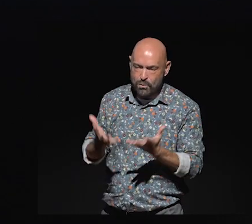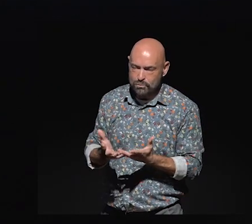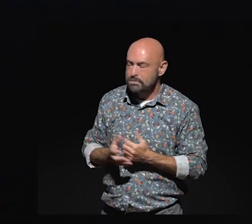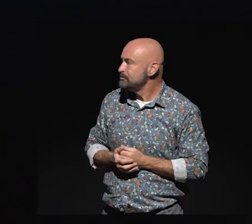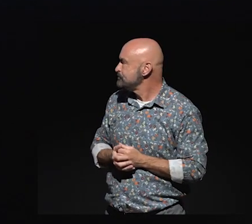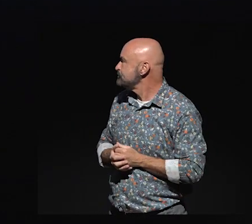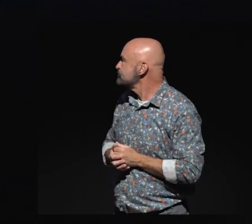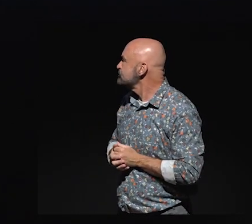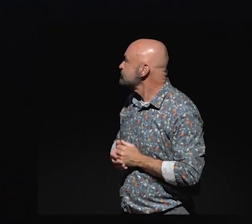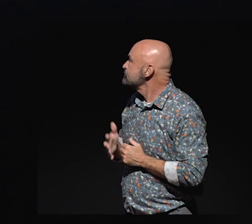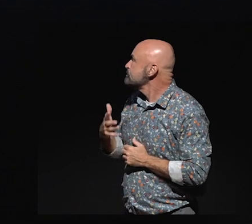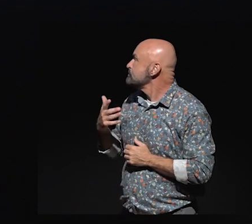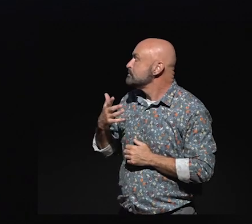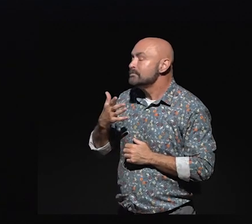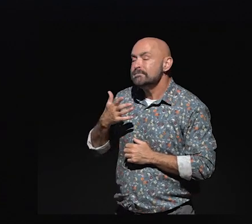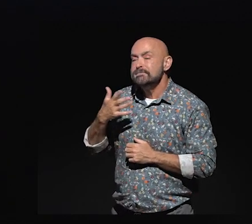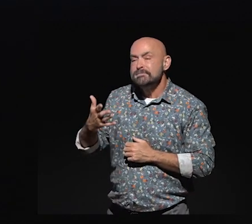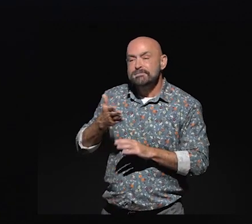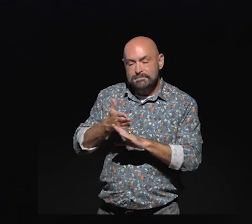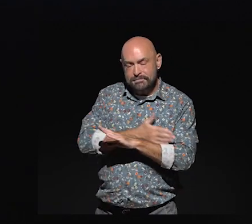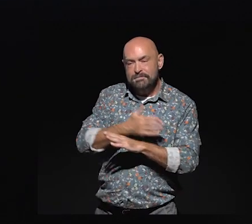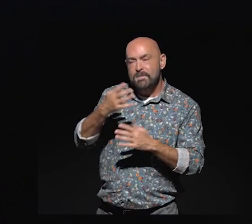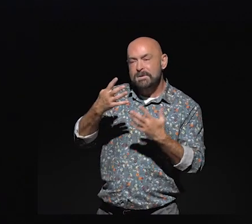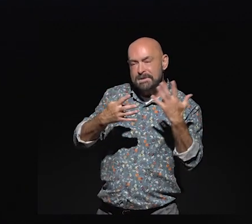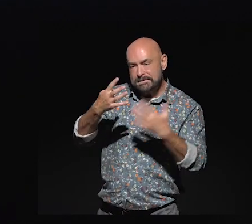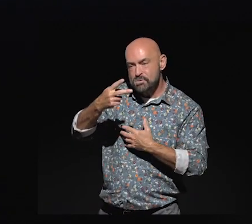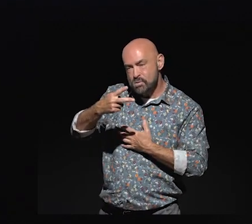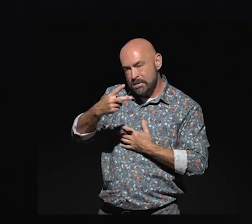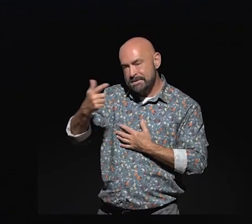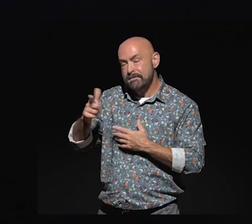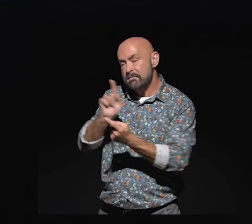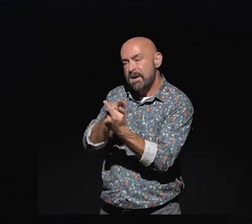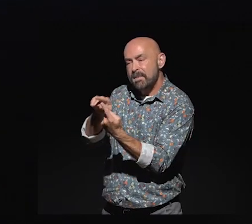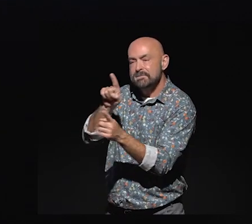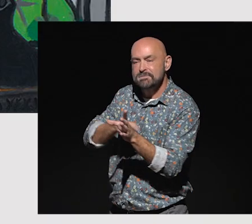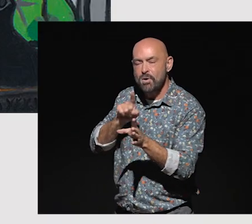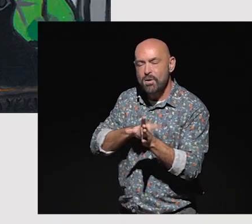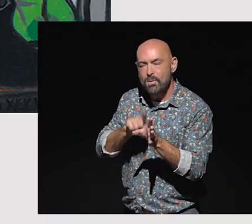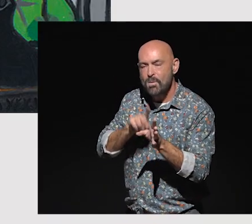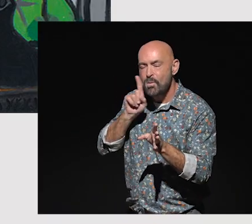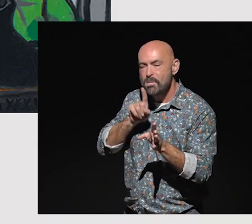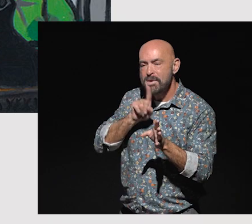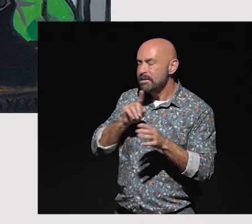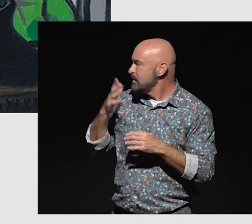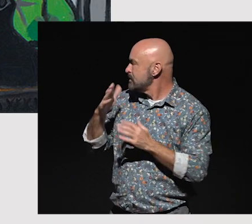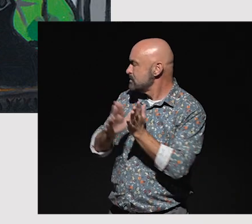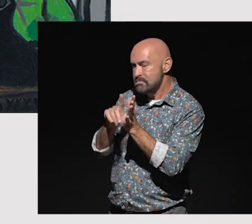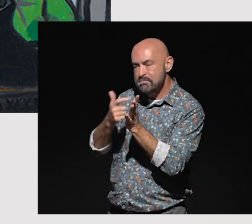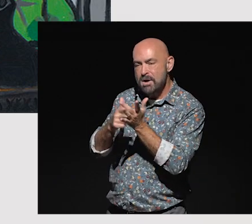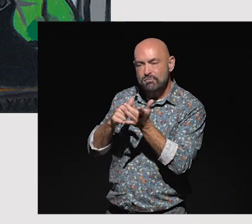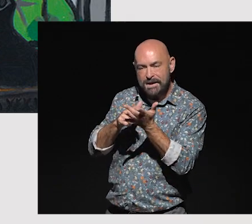But a few years earlier, in 1927, he had met this young woman, Marie-Therese Walter.